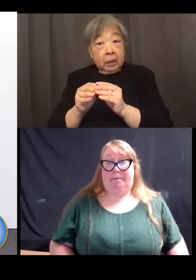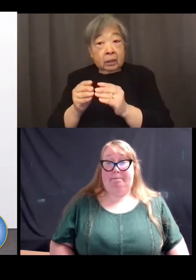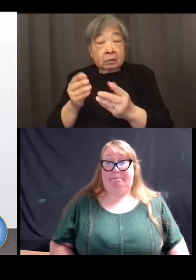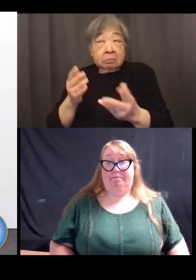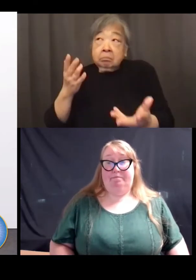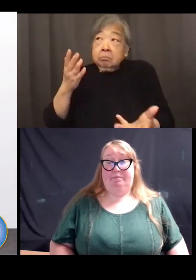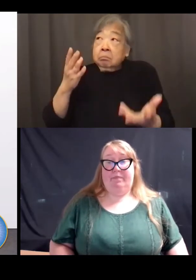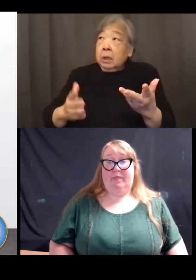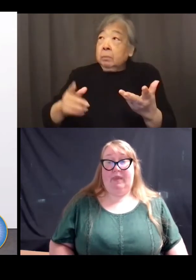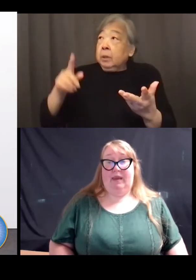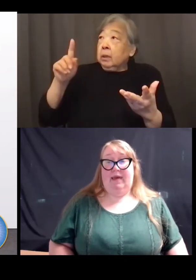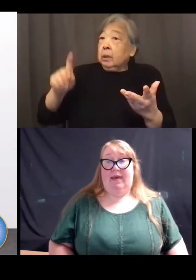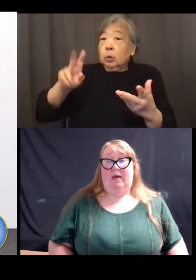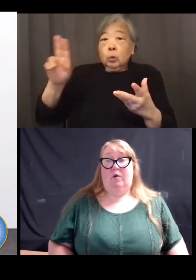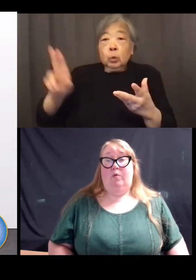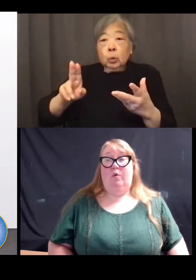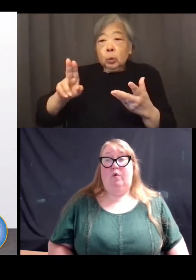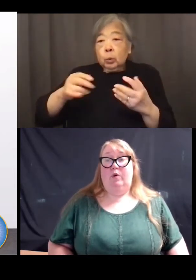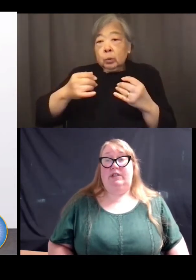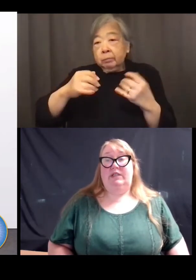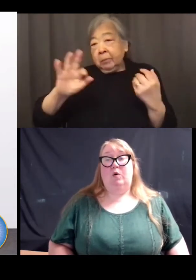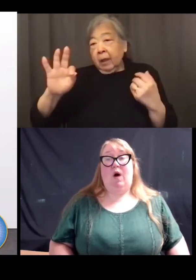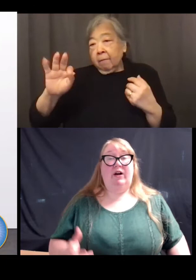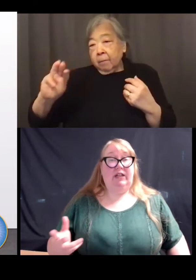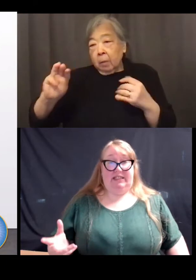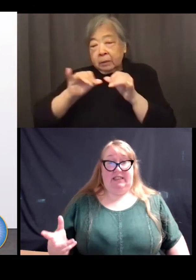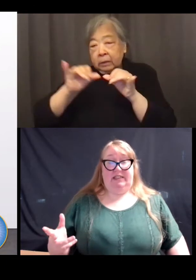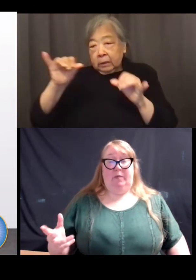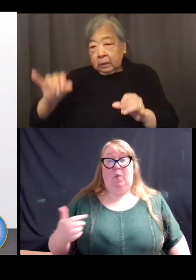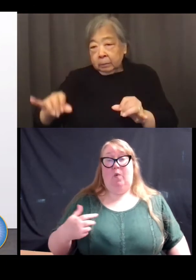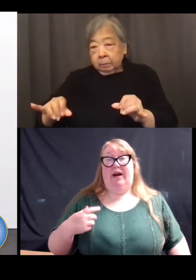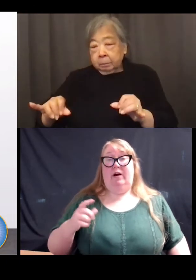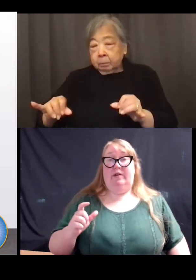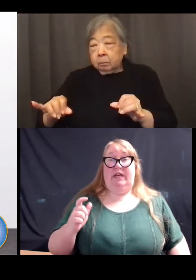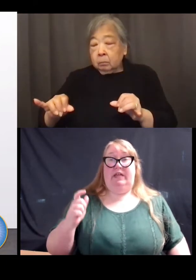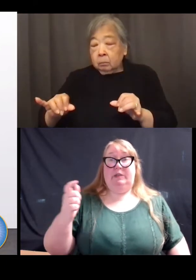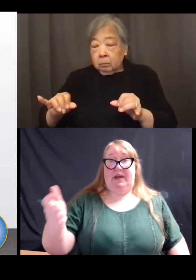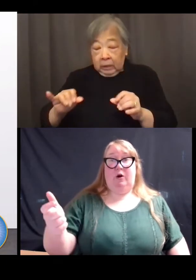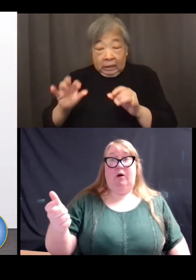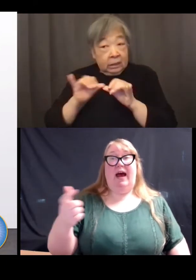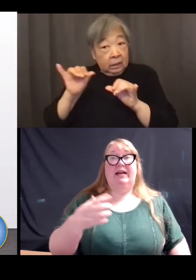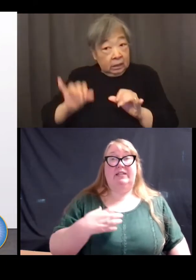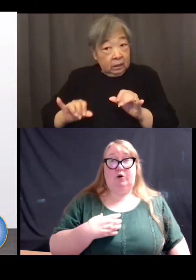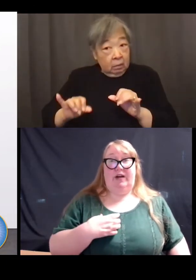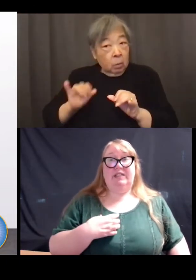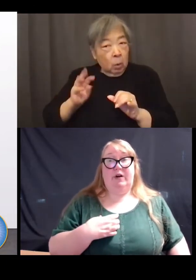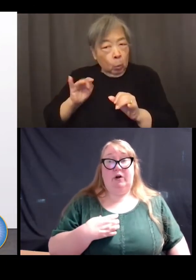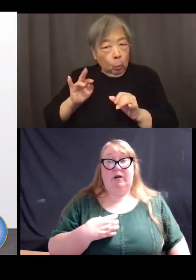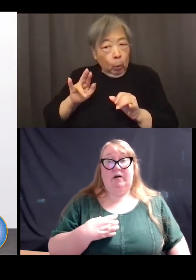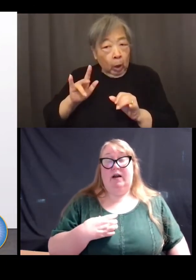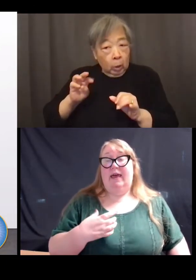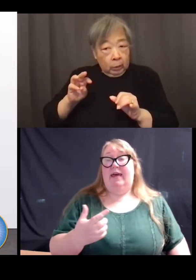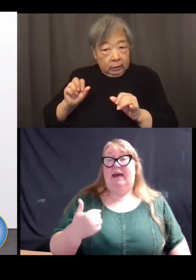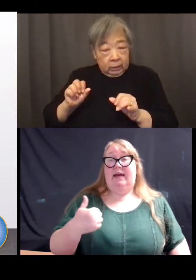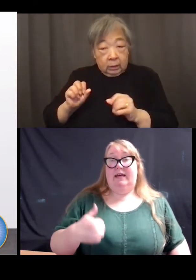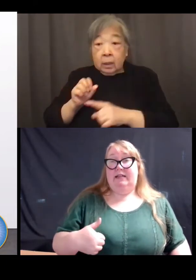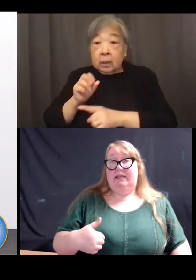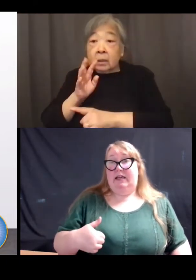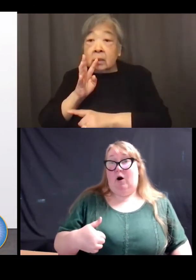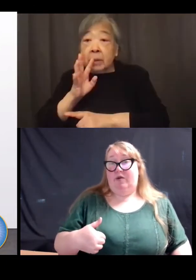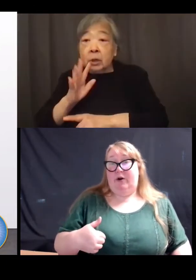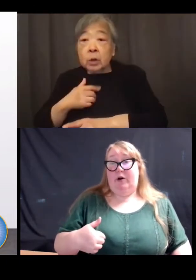this is a wireless system where the speaker has the transmitter, and the hard-of-hearing